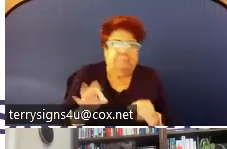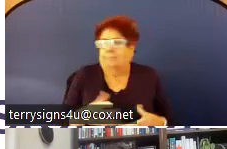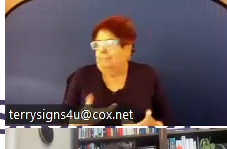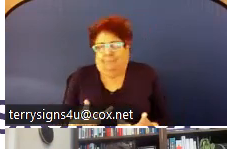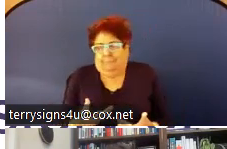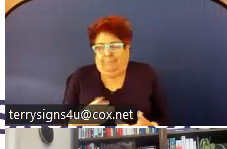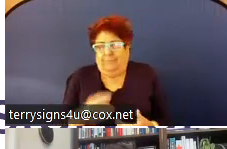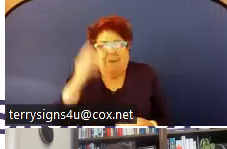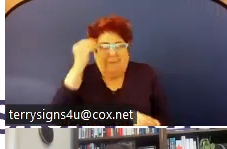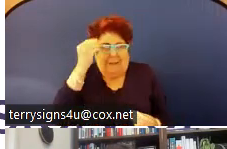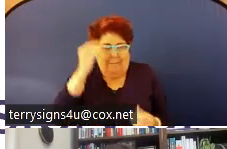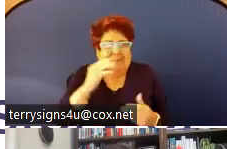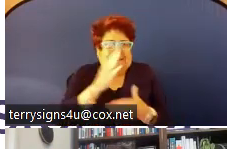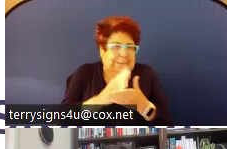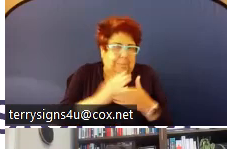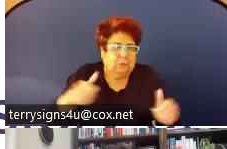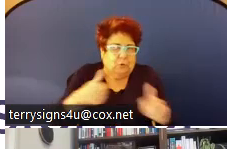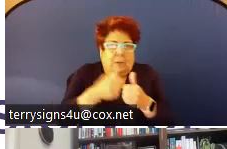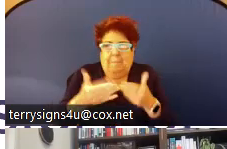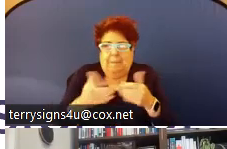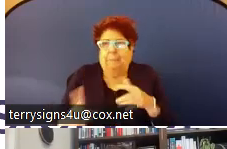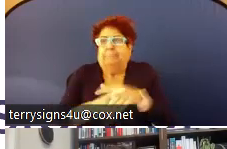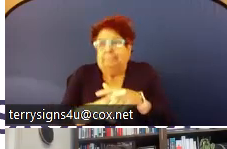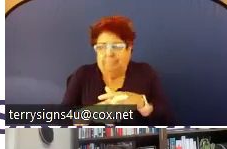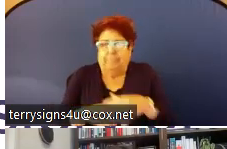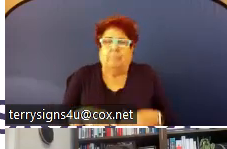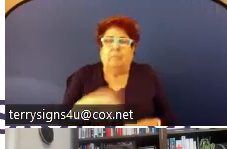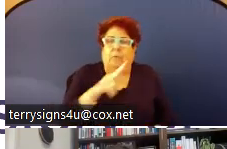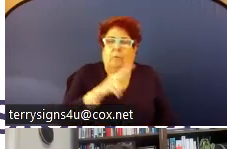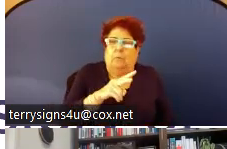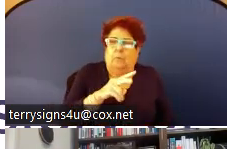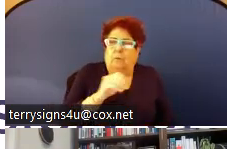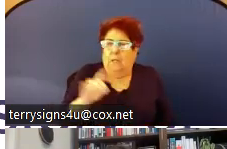In 2019, because we were working on this collaboration, we were able to